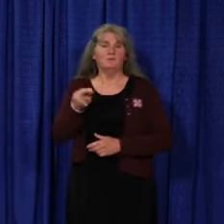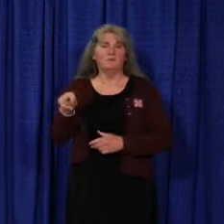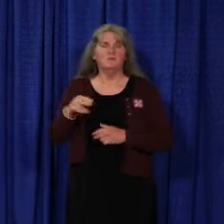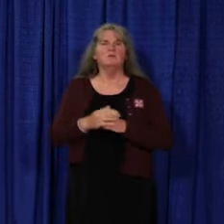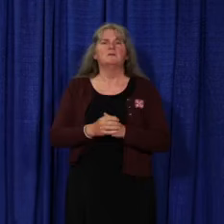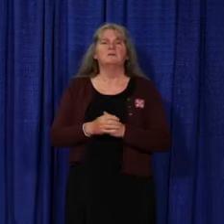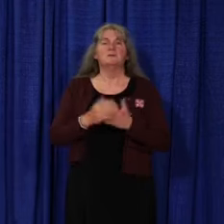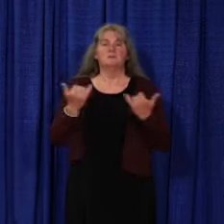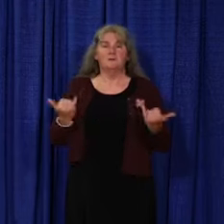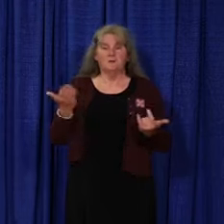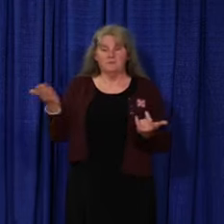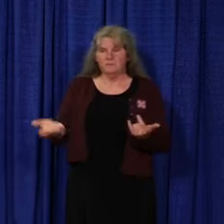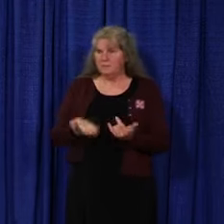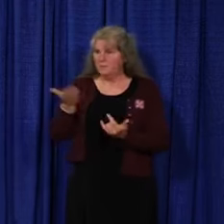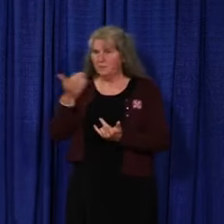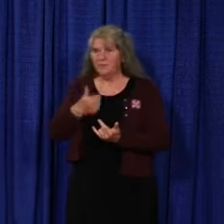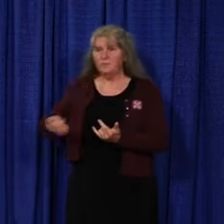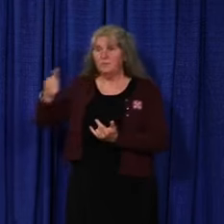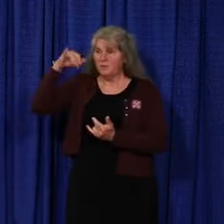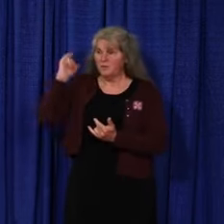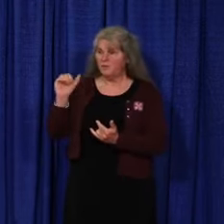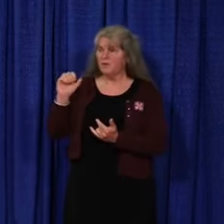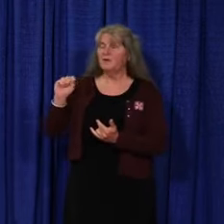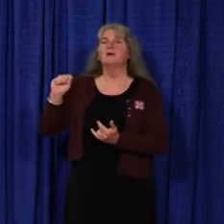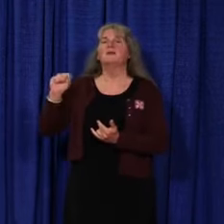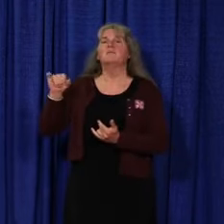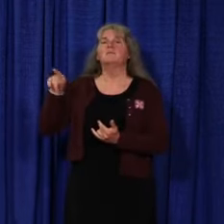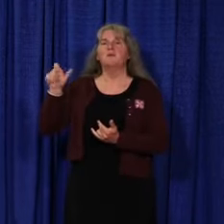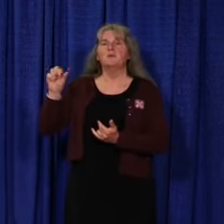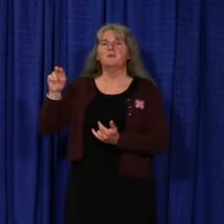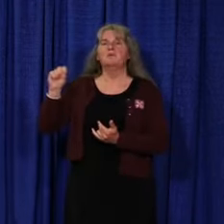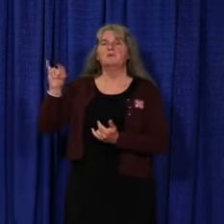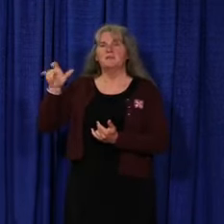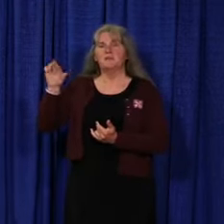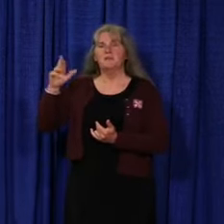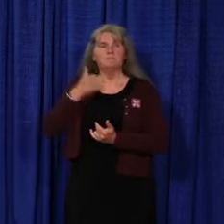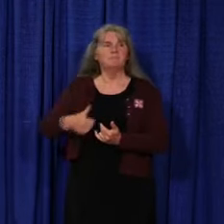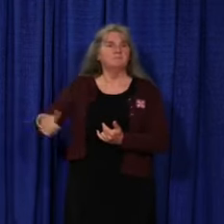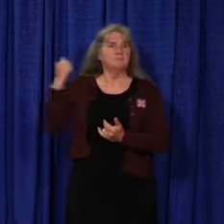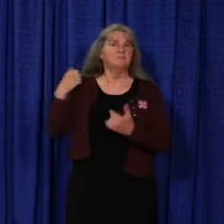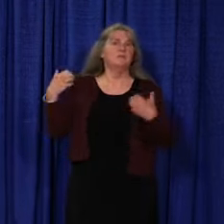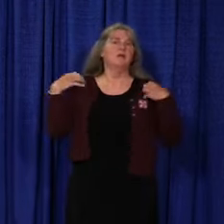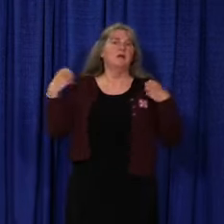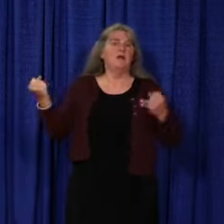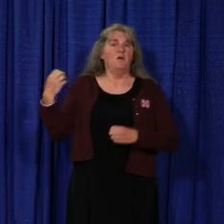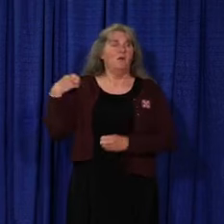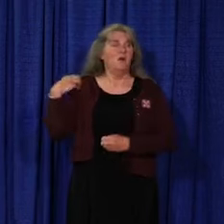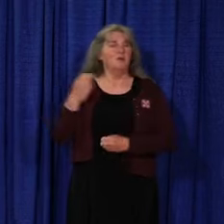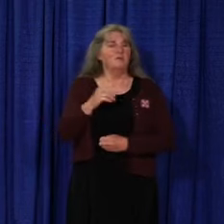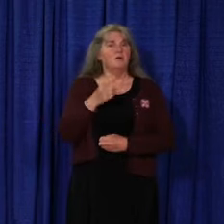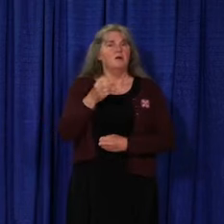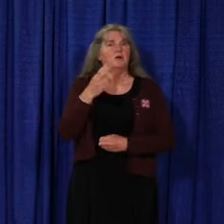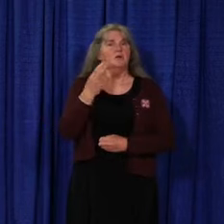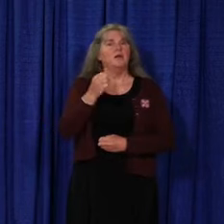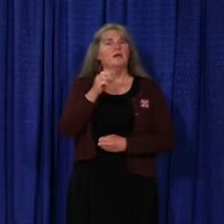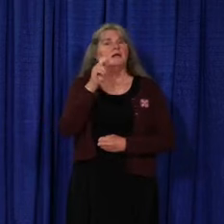We are joined by Yukon Premier Sandy Silver and Yukon's Chief Medical Officer of health, Dr Brendan Hanley. We also have Andre Bourcier from